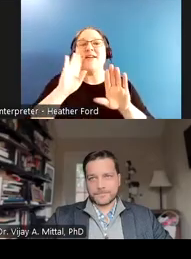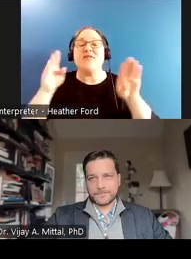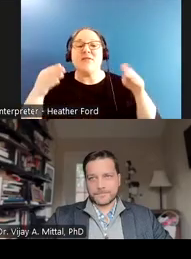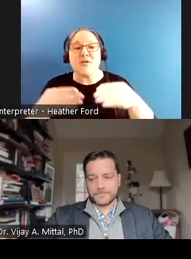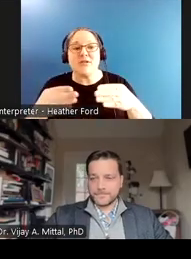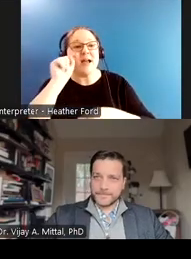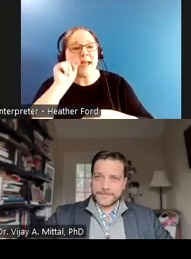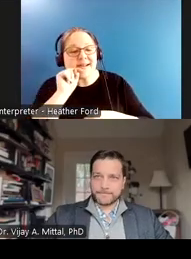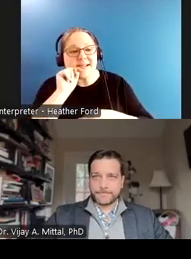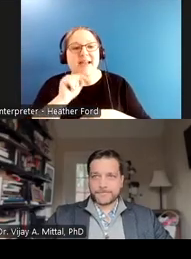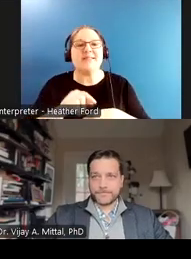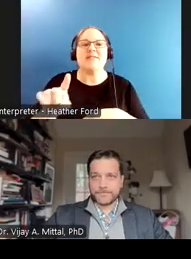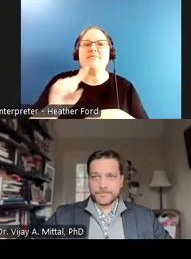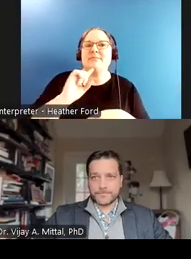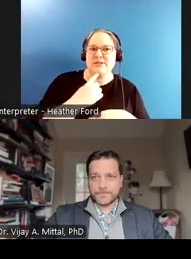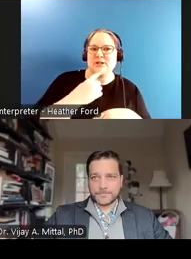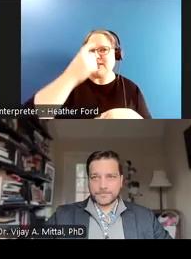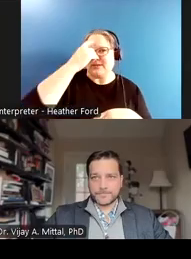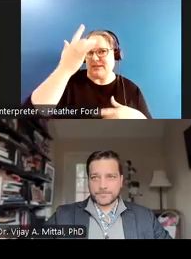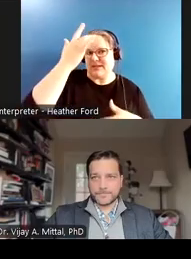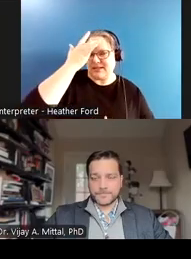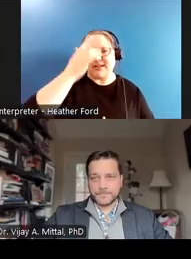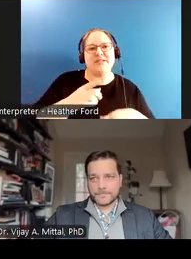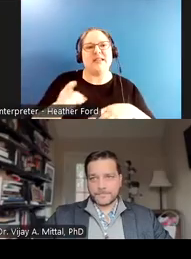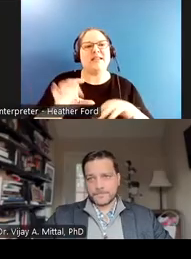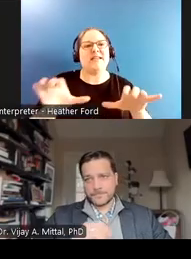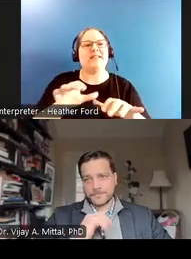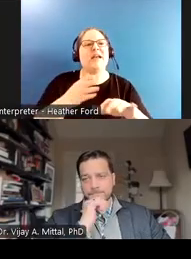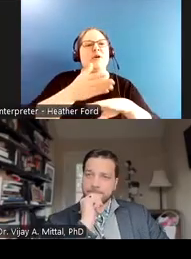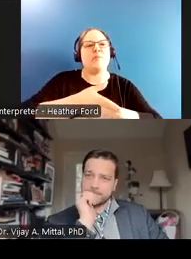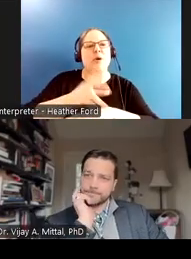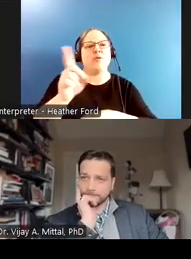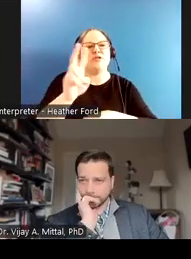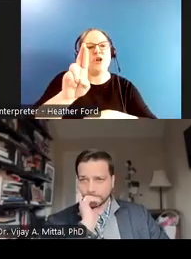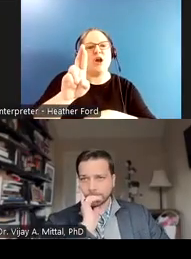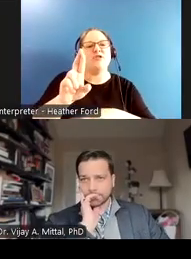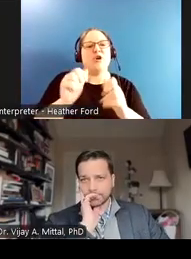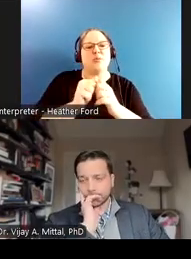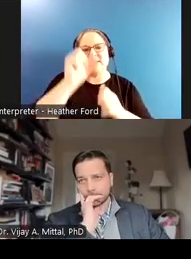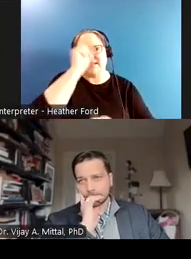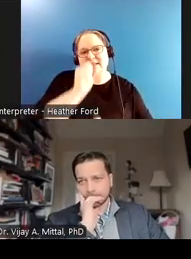uh serious mental illness and then did a post-doal fellowship in schizophrenia research also at UCLA.